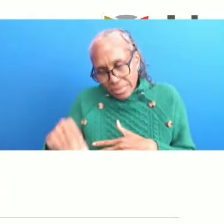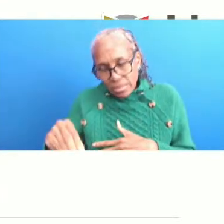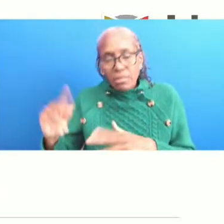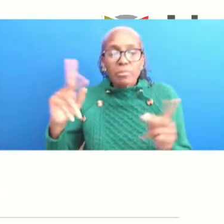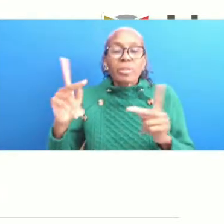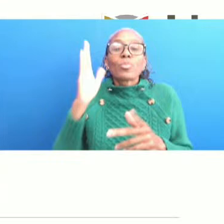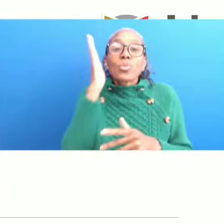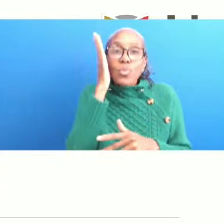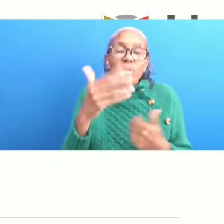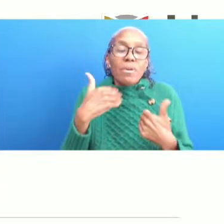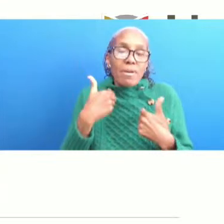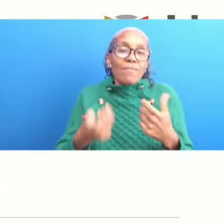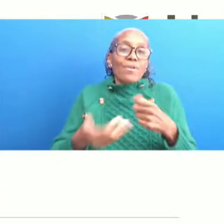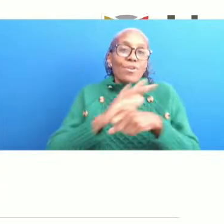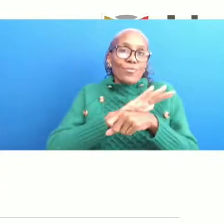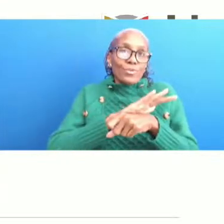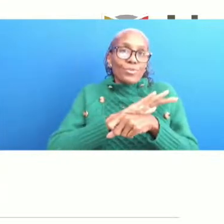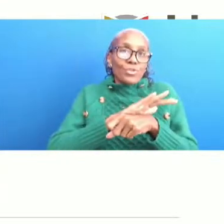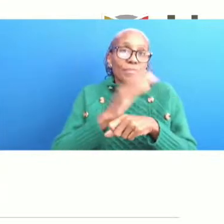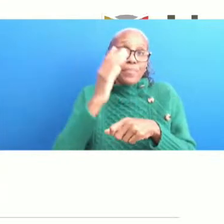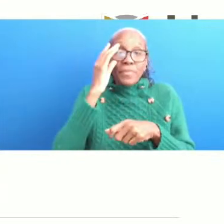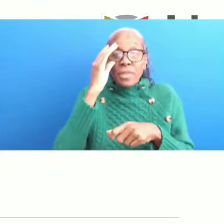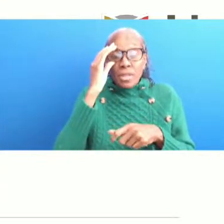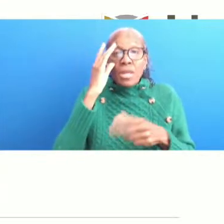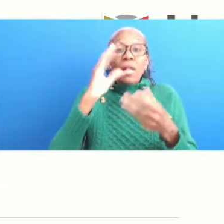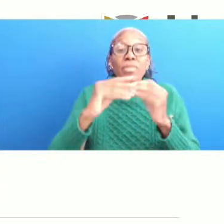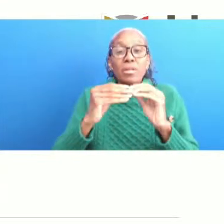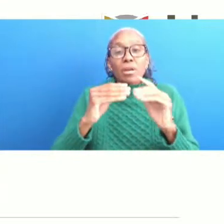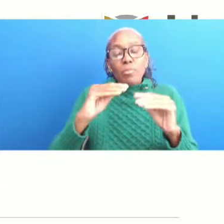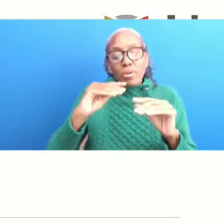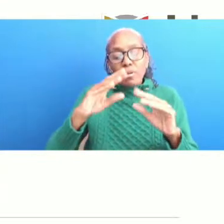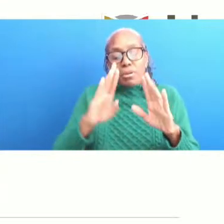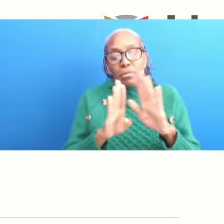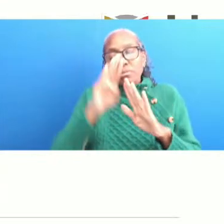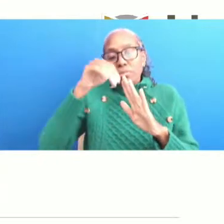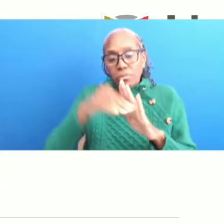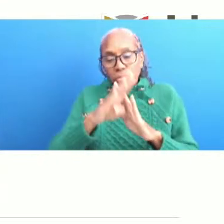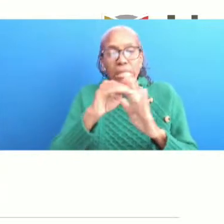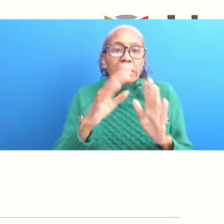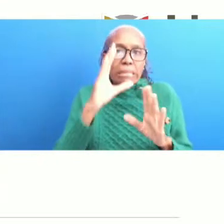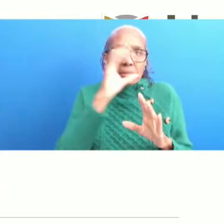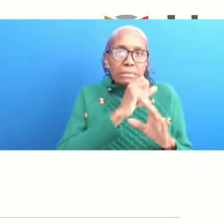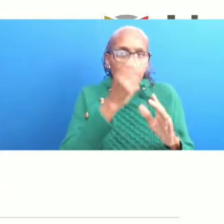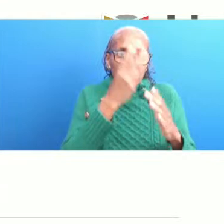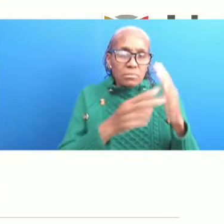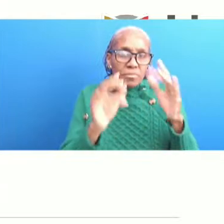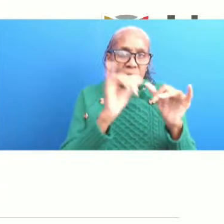ABOUT 8%, SEVEN AND A HALF ROUGHLY PERCENT OF ADULTS WILL